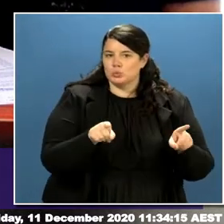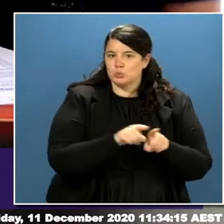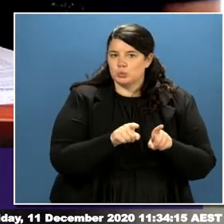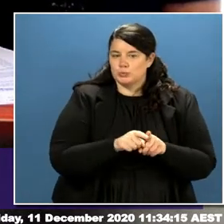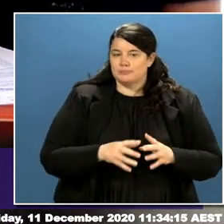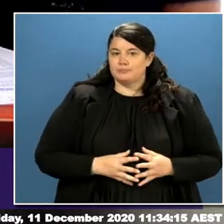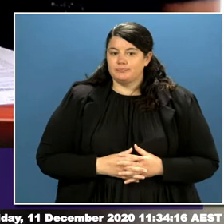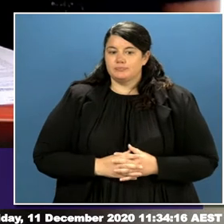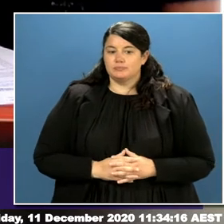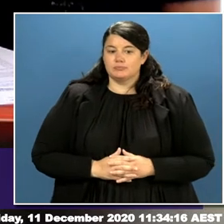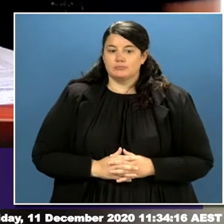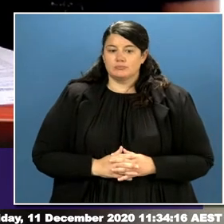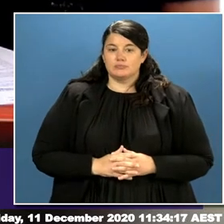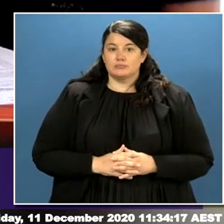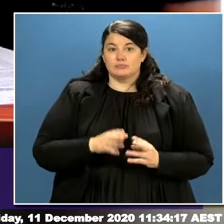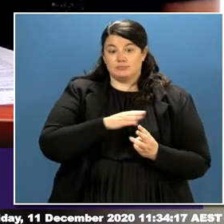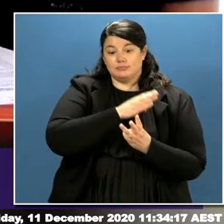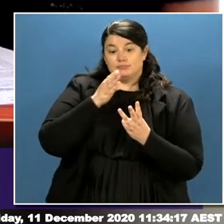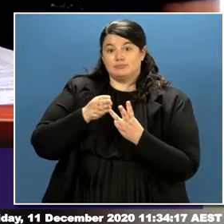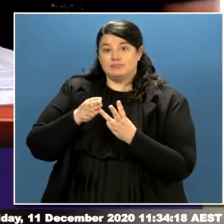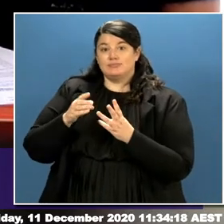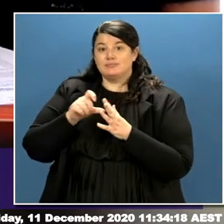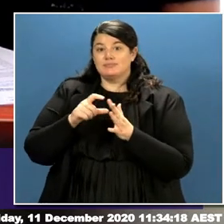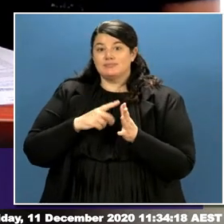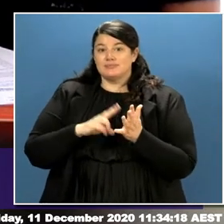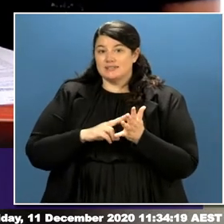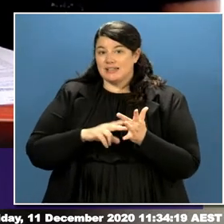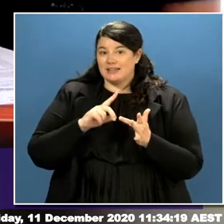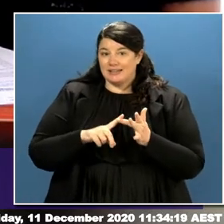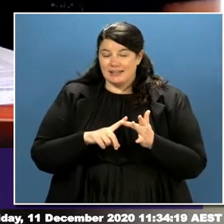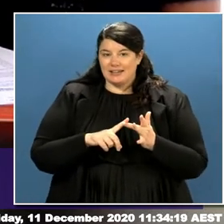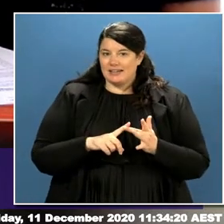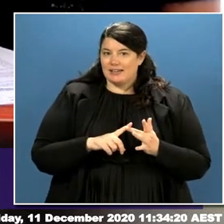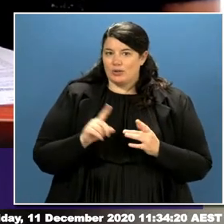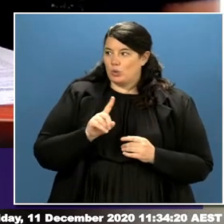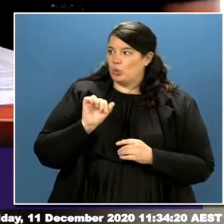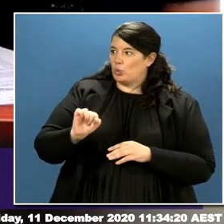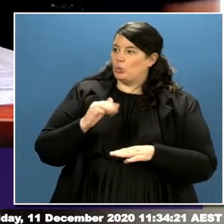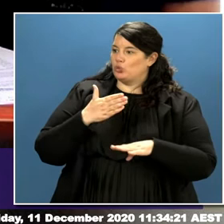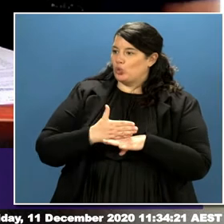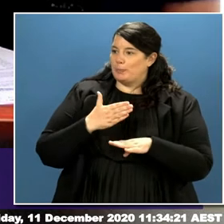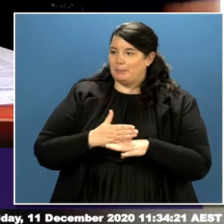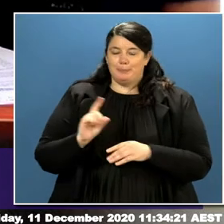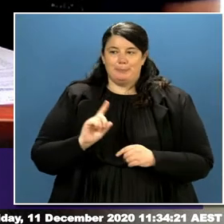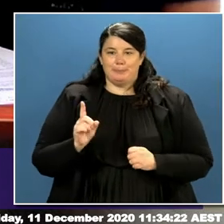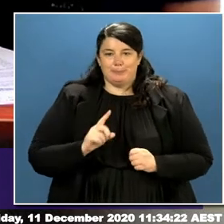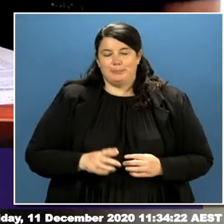And Dani, Dani Fraillon, what is your role at GSA?